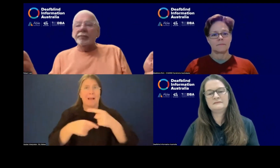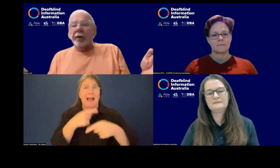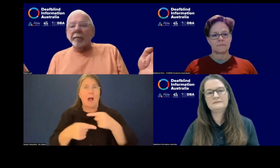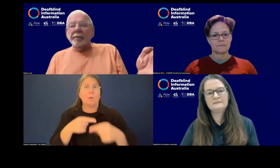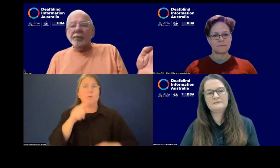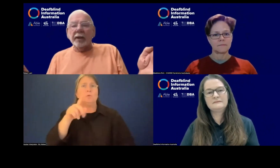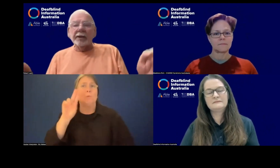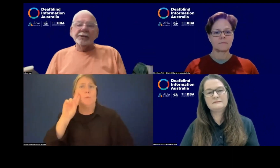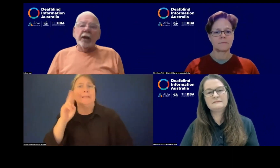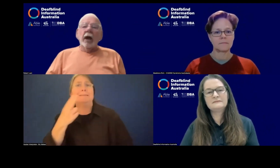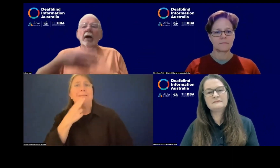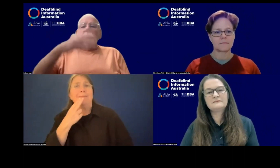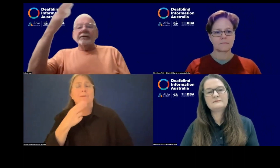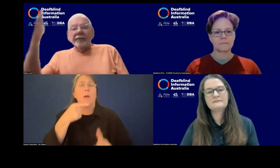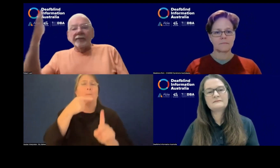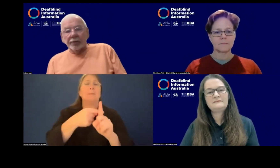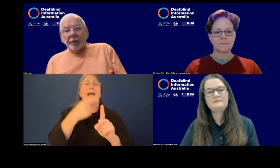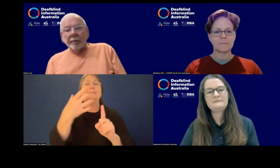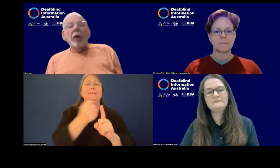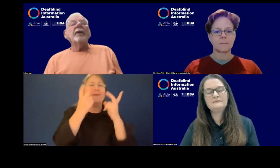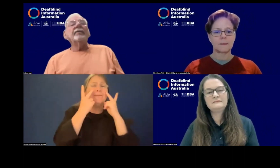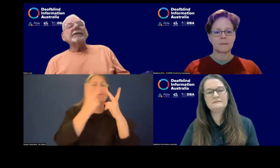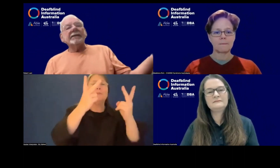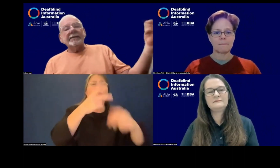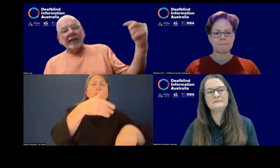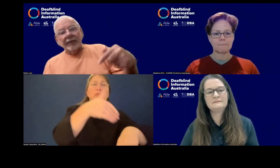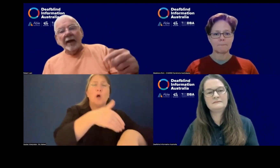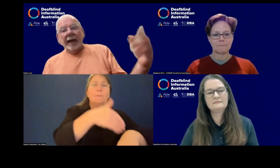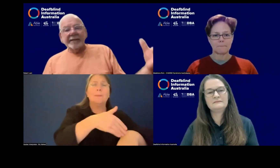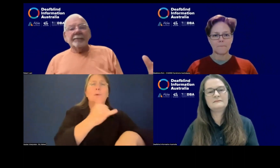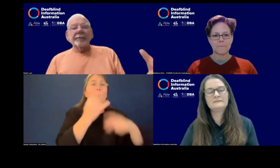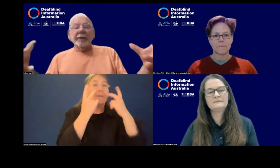problem as well, oh, and there's a deaf problem.